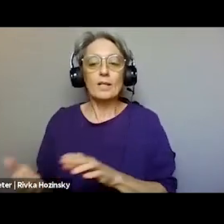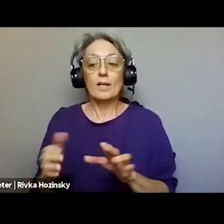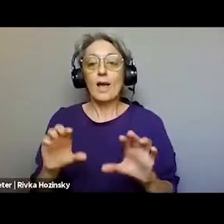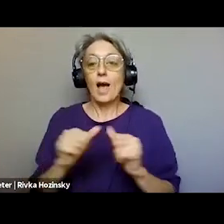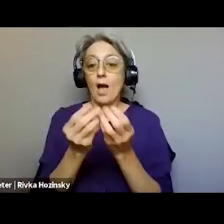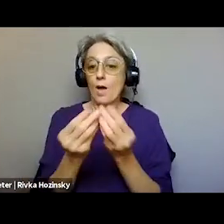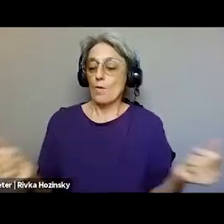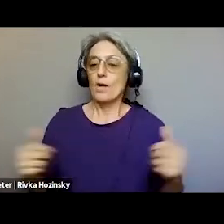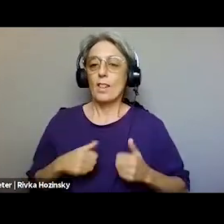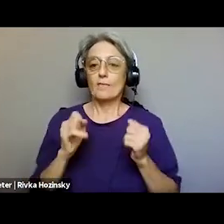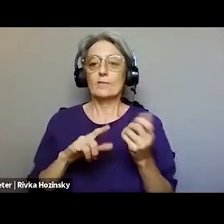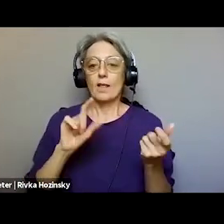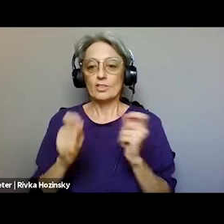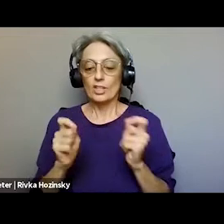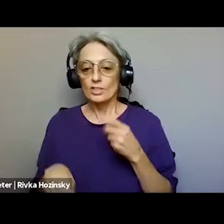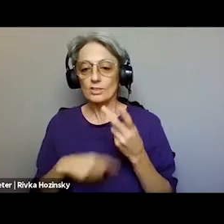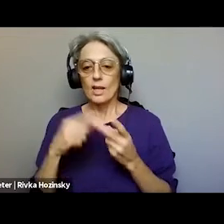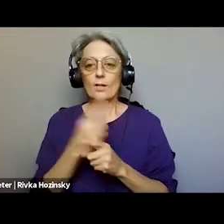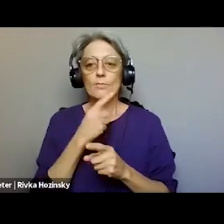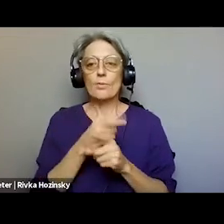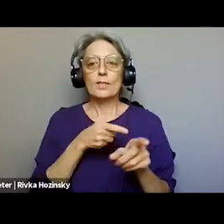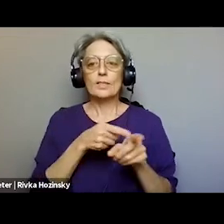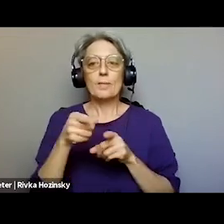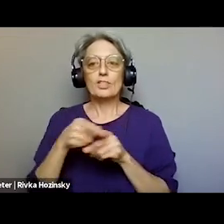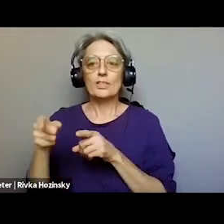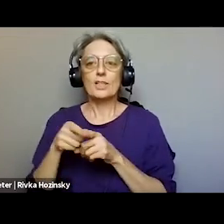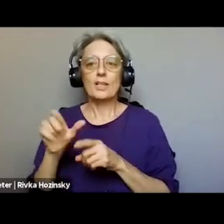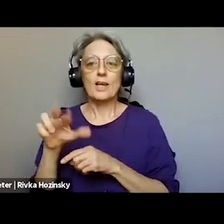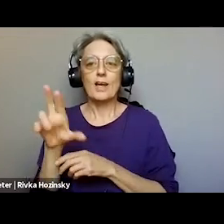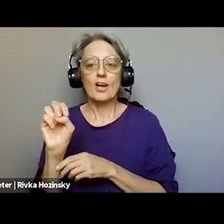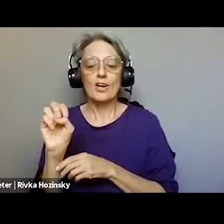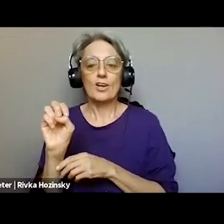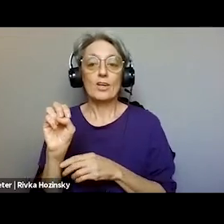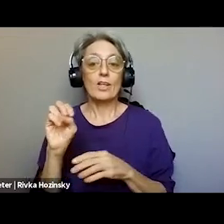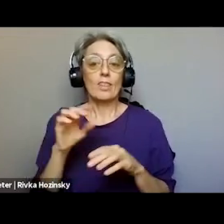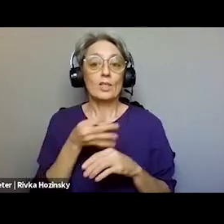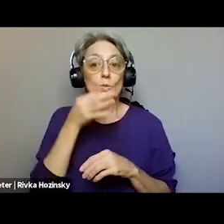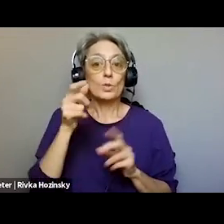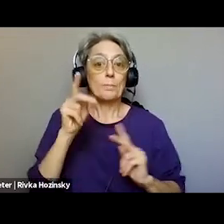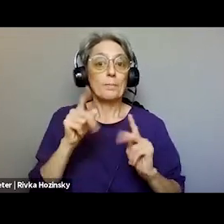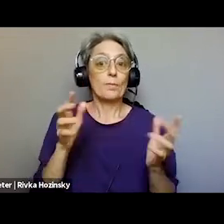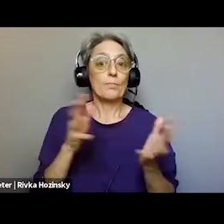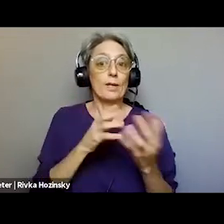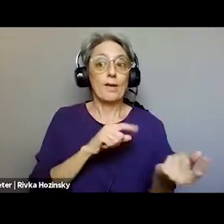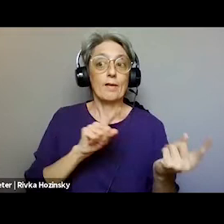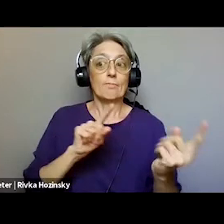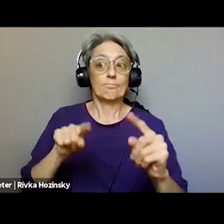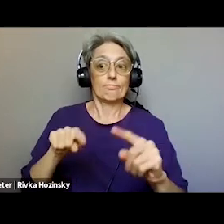appropriate specialty care and the sooner we can get pregnant people in and get these care plans